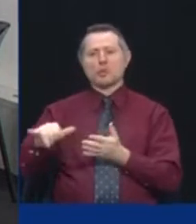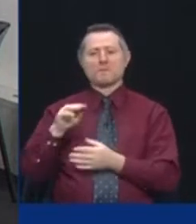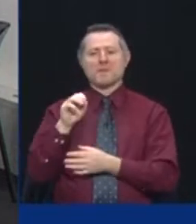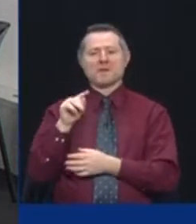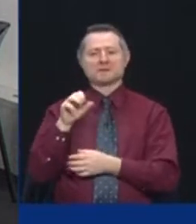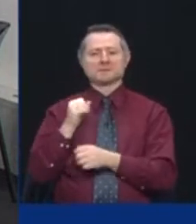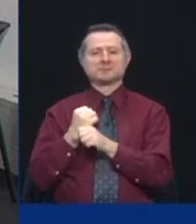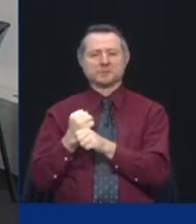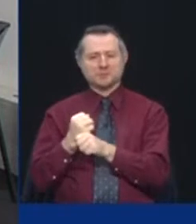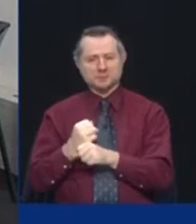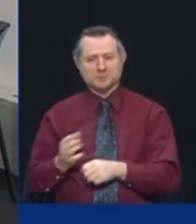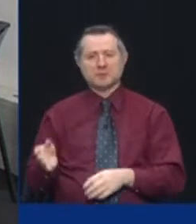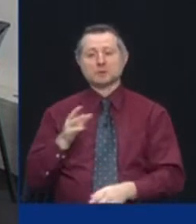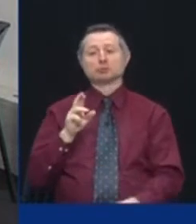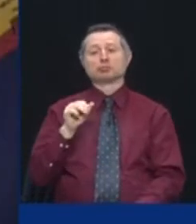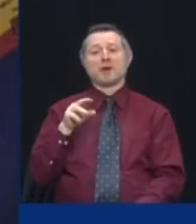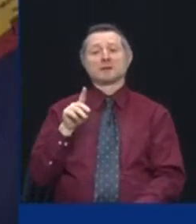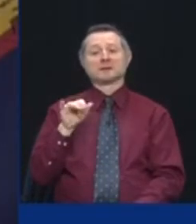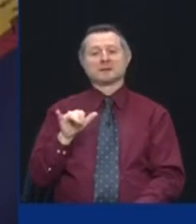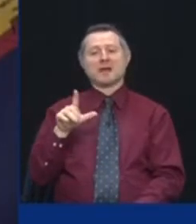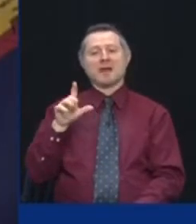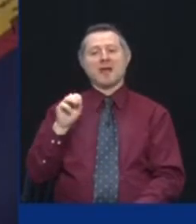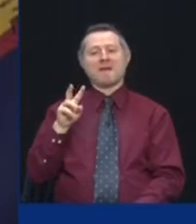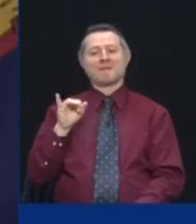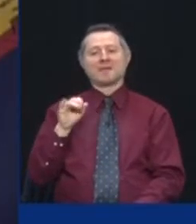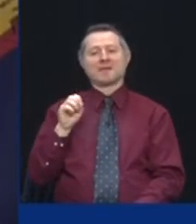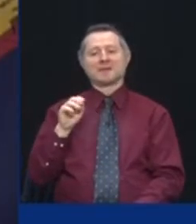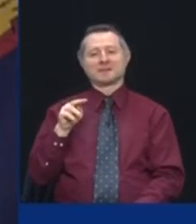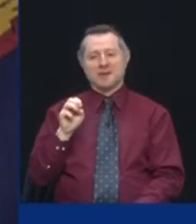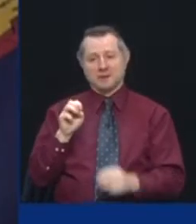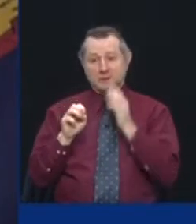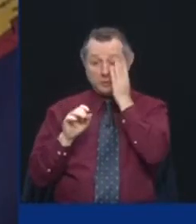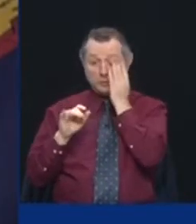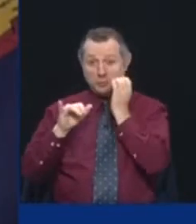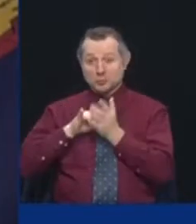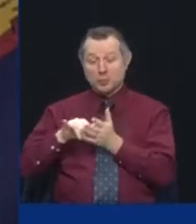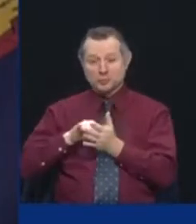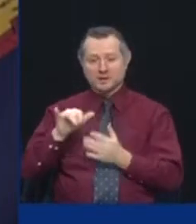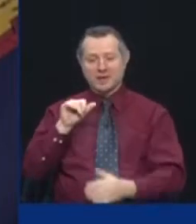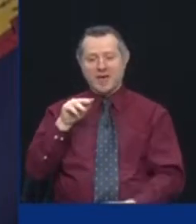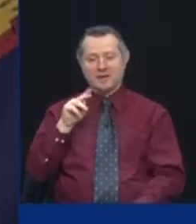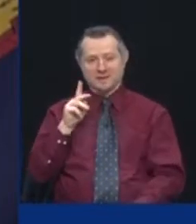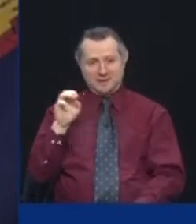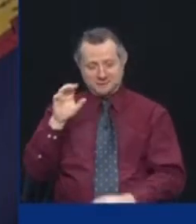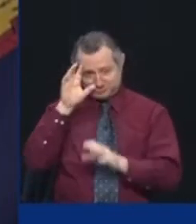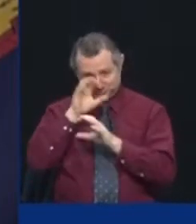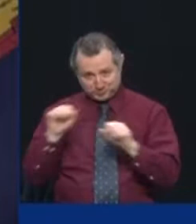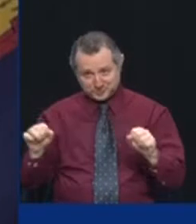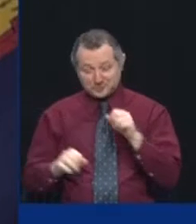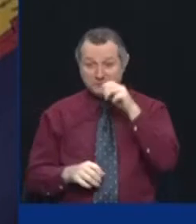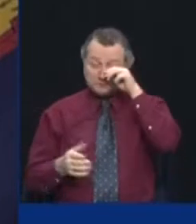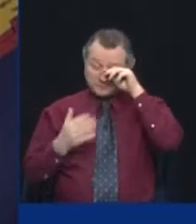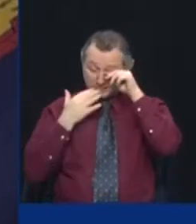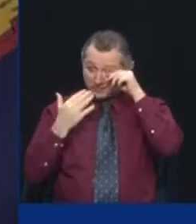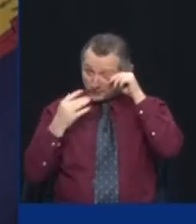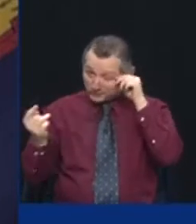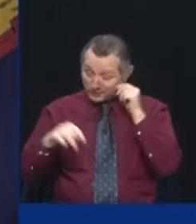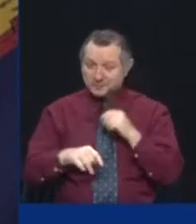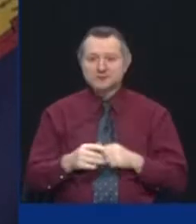WITH US, THE PRESIDENT OF THE NEW YORK METS. RANDY LEVINE, PRESIDENT OF THE NEW YORK YANKEES.